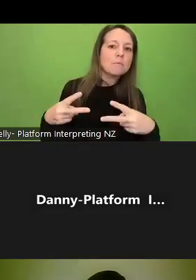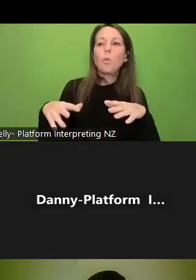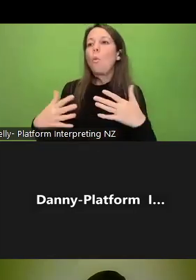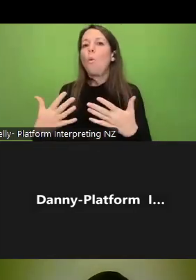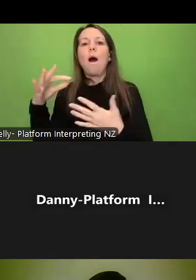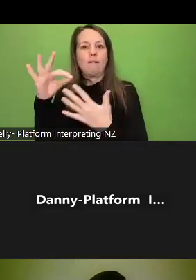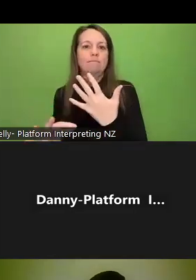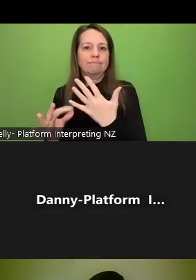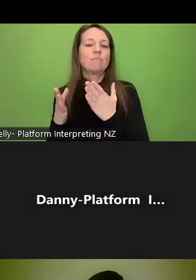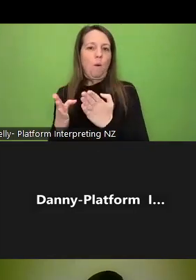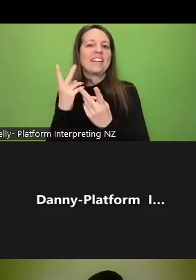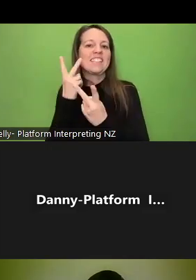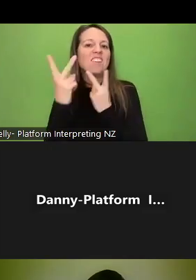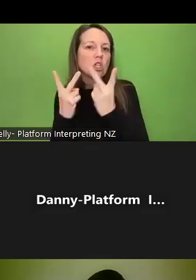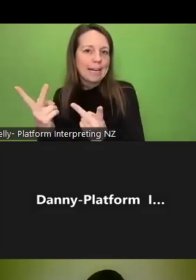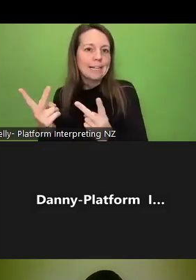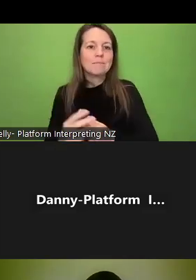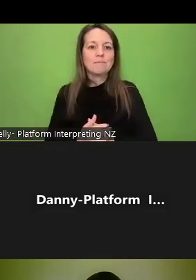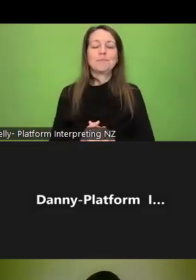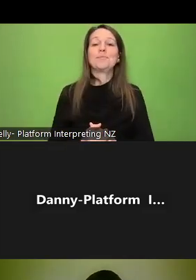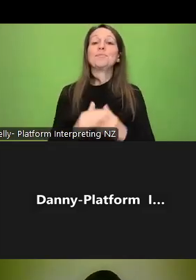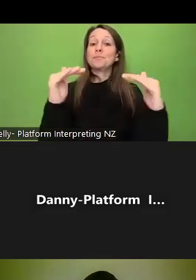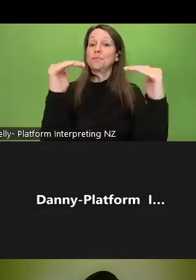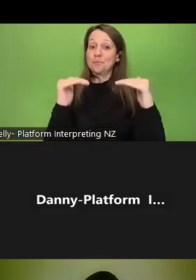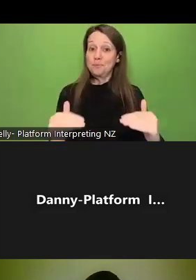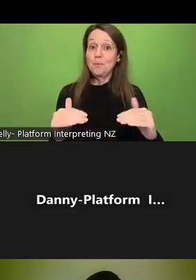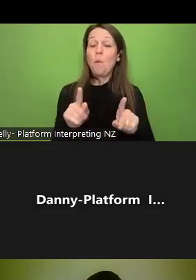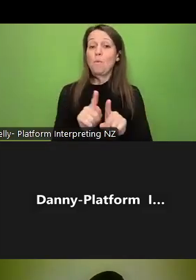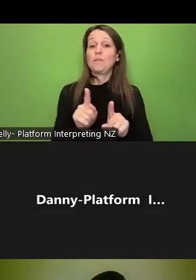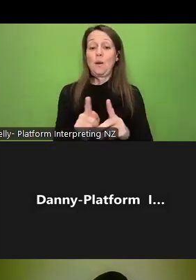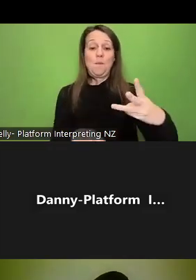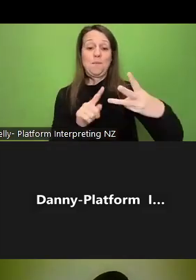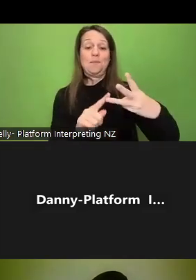Alright, so You can also consider relaxed performances.